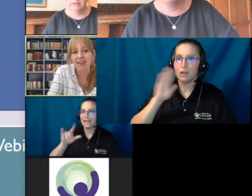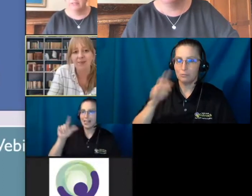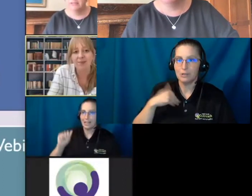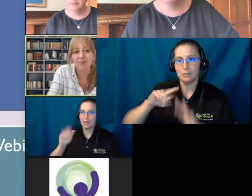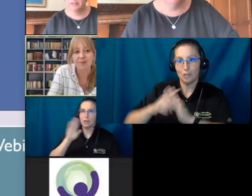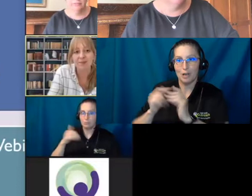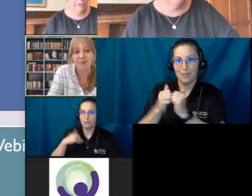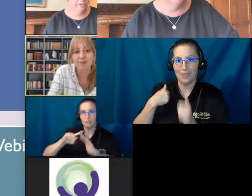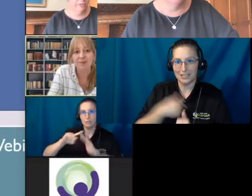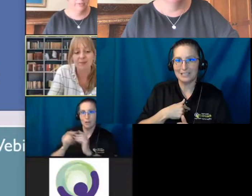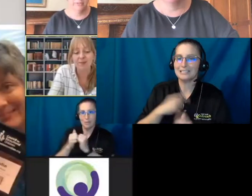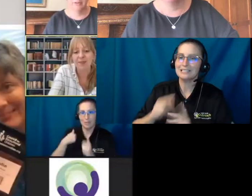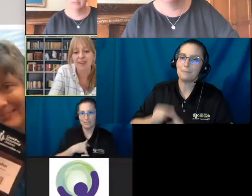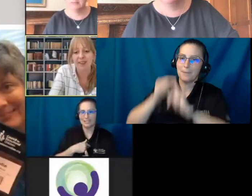special friendship story of ours.